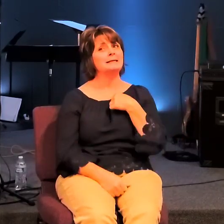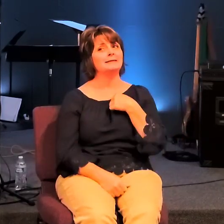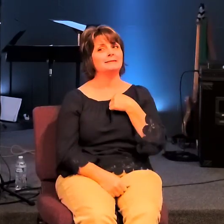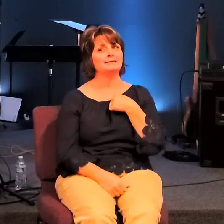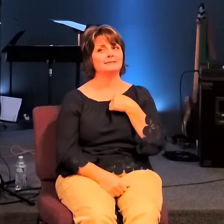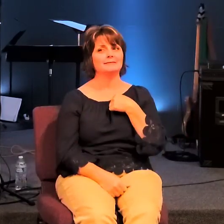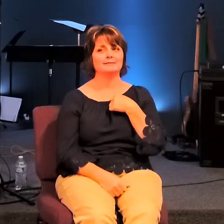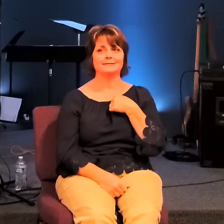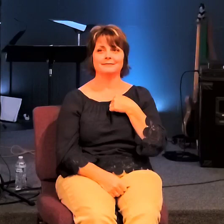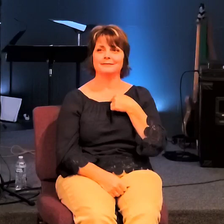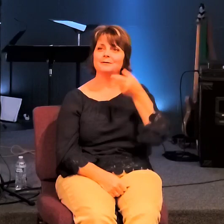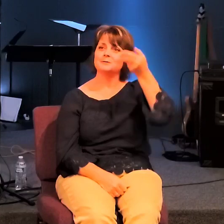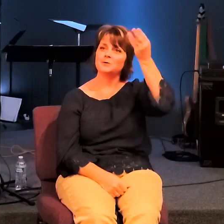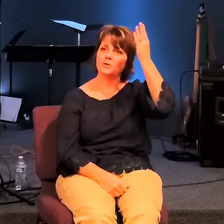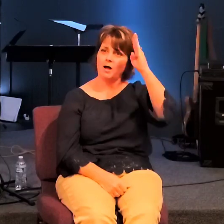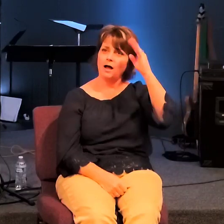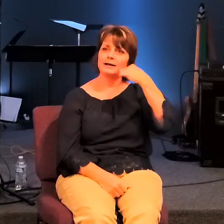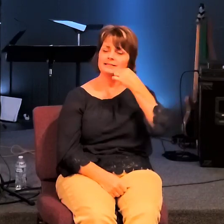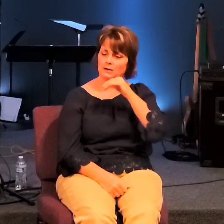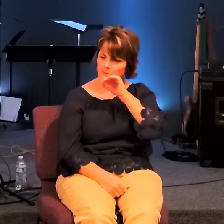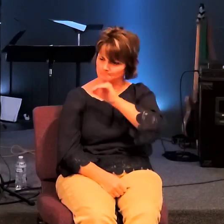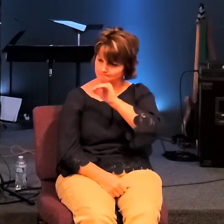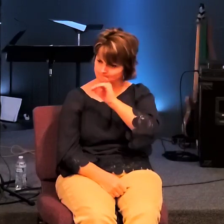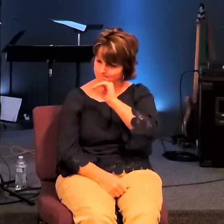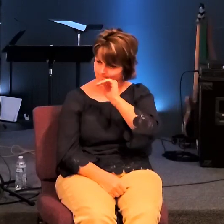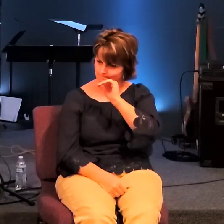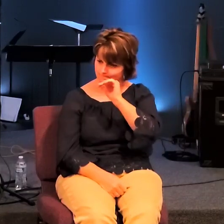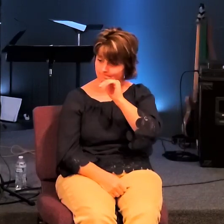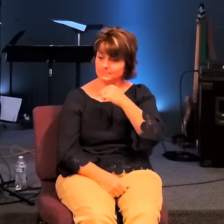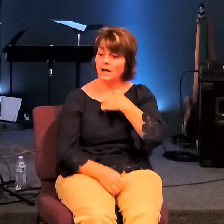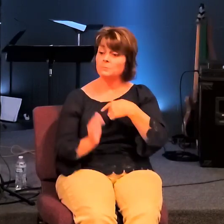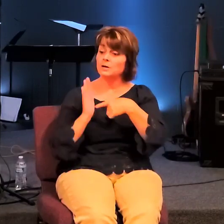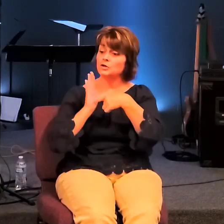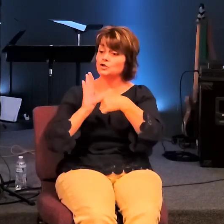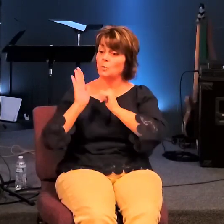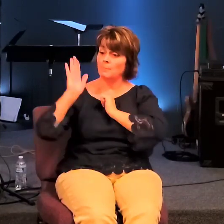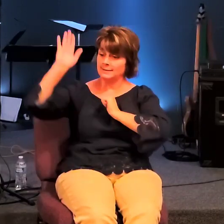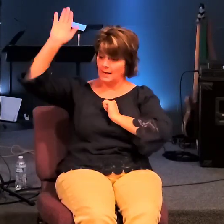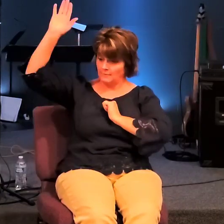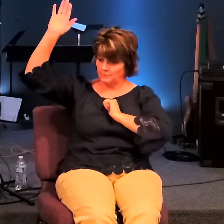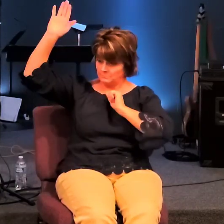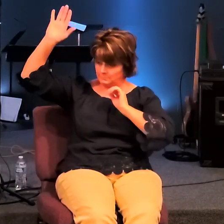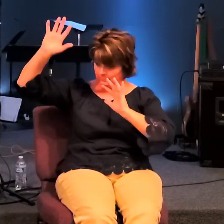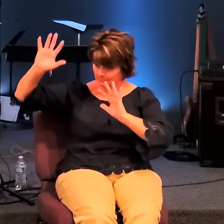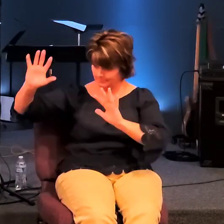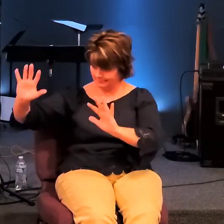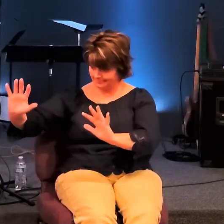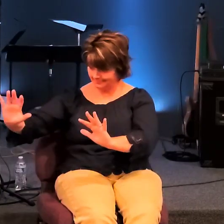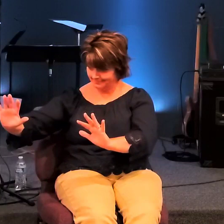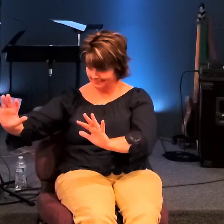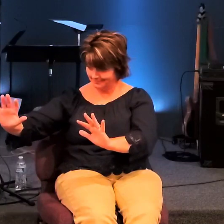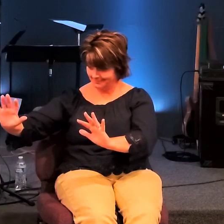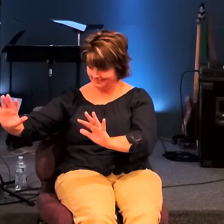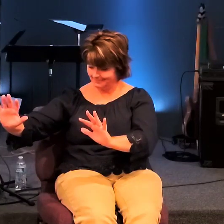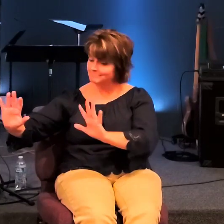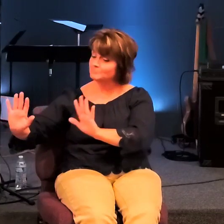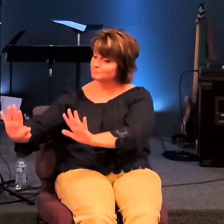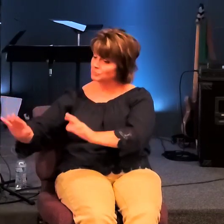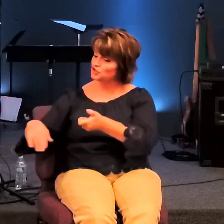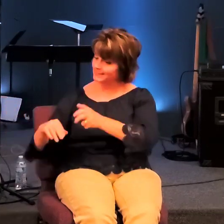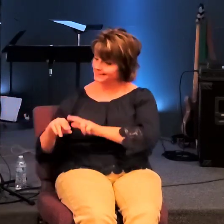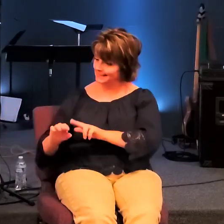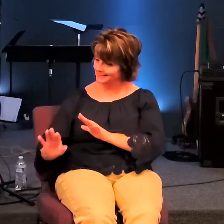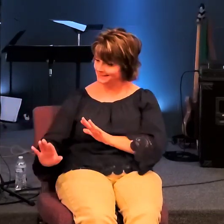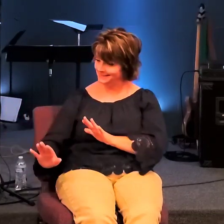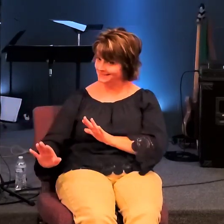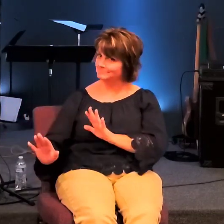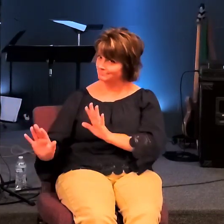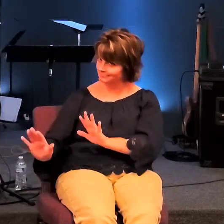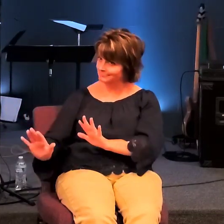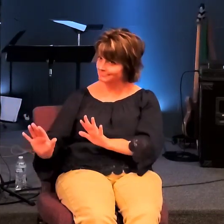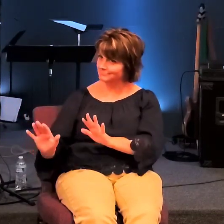God tells him I'm going to show you myself in just just sit tight and then I'm going